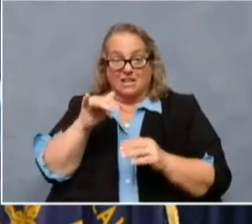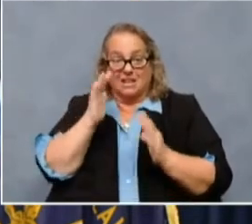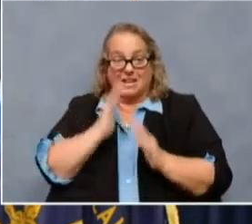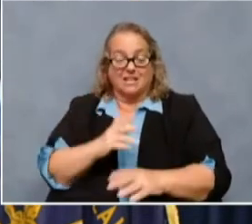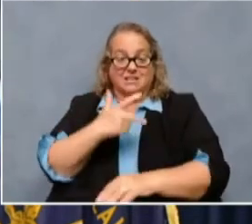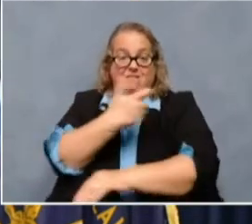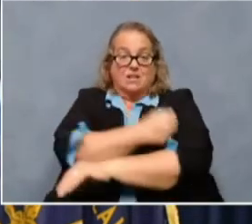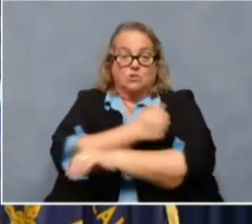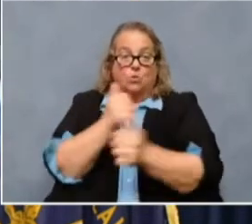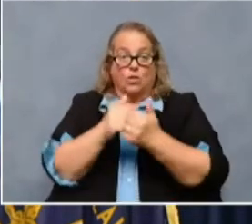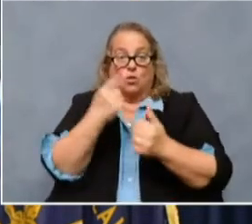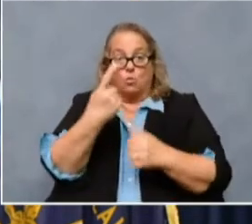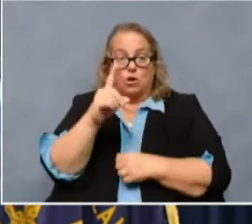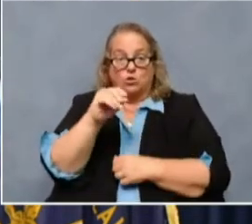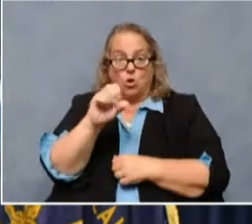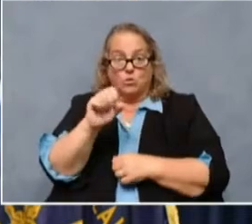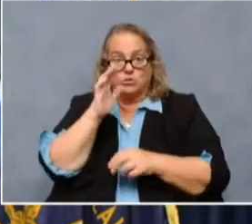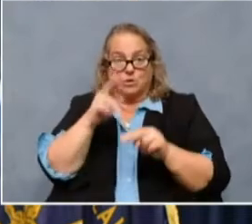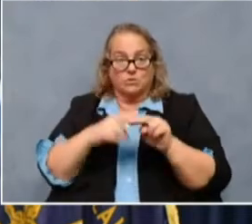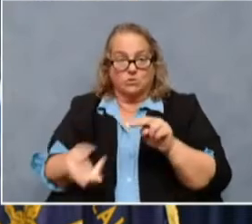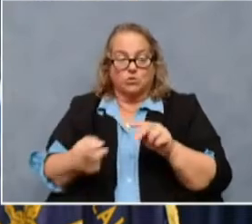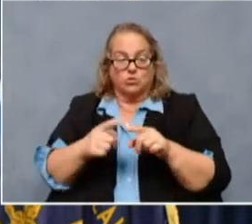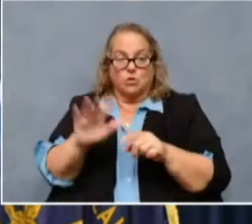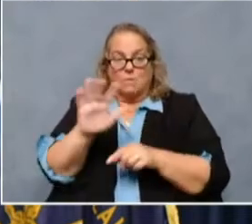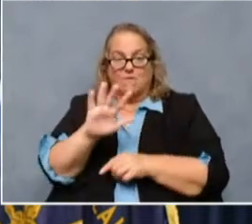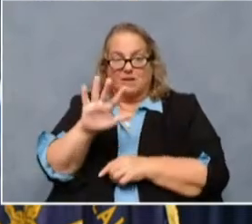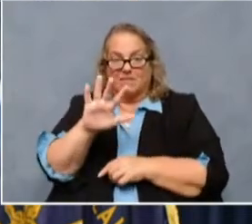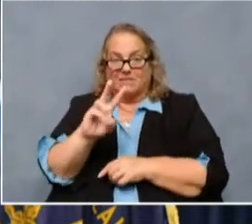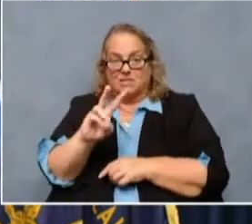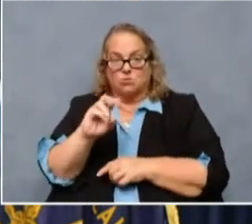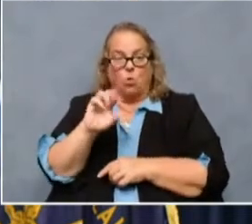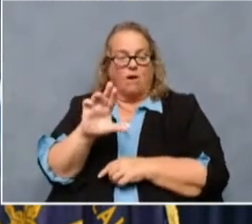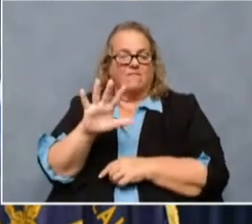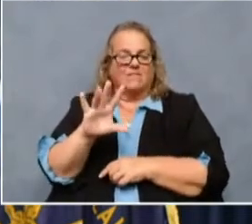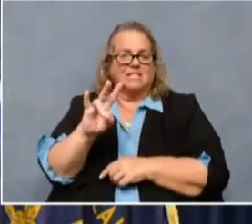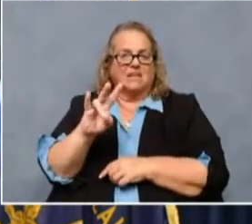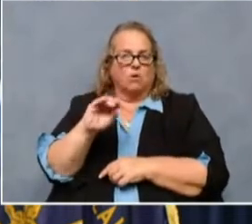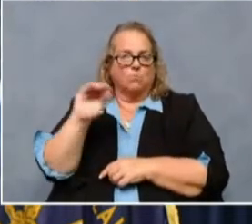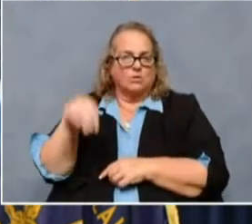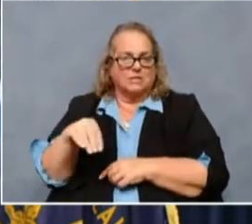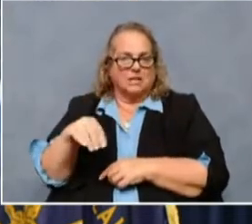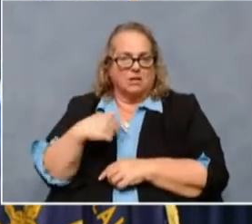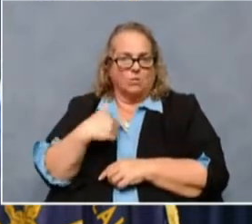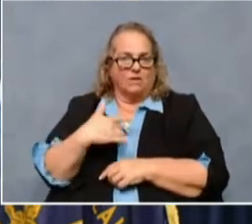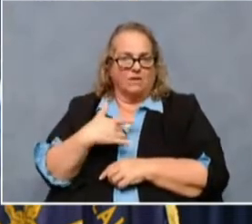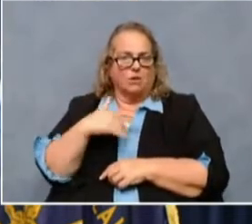decrease to about 56 or 57%. We believe tomorrow when the federal government